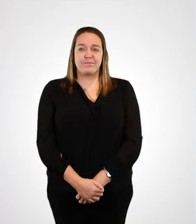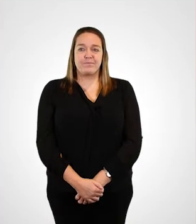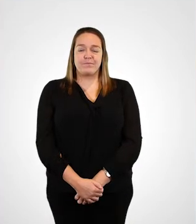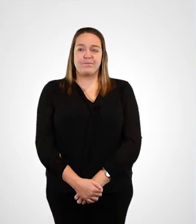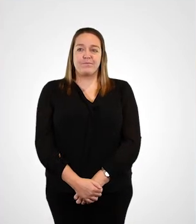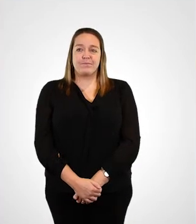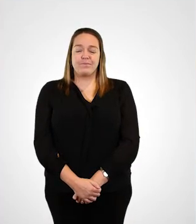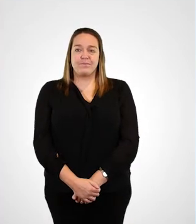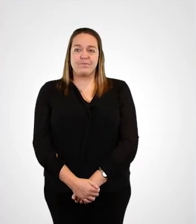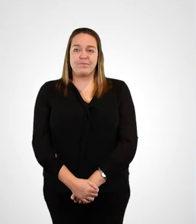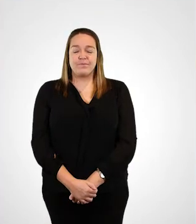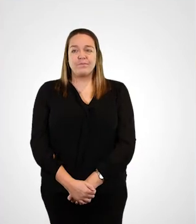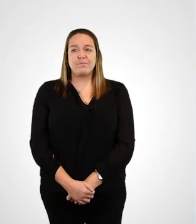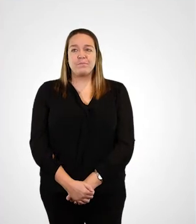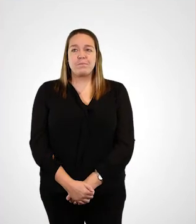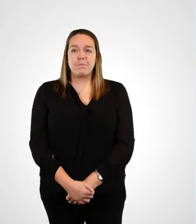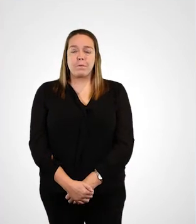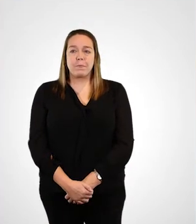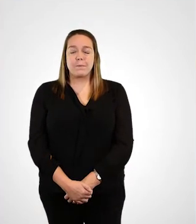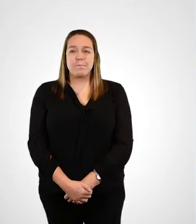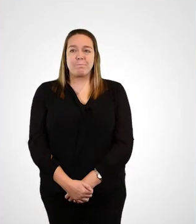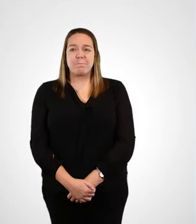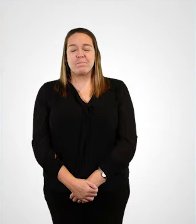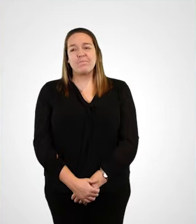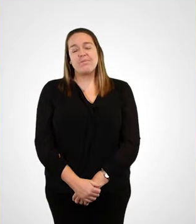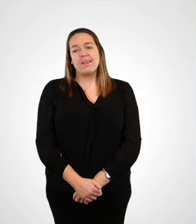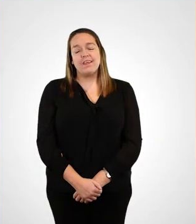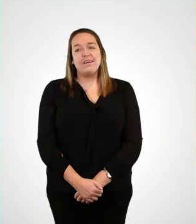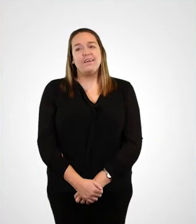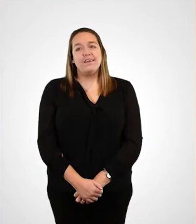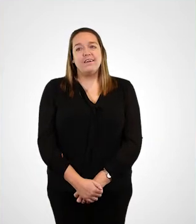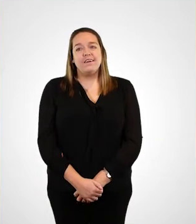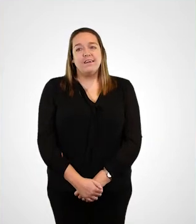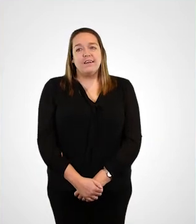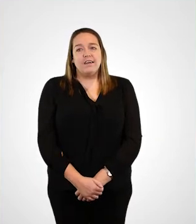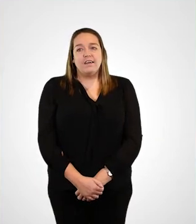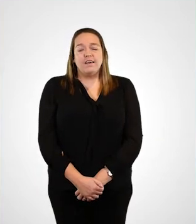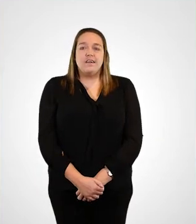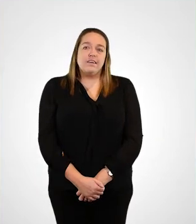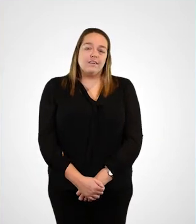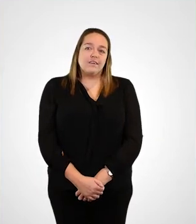So we've got the rules of the game how you win, how you move. What's the something else? You alluded to it when you --